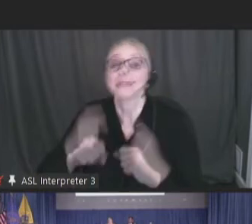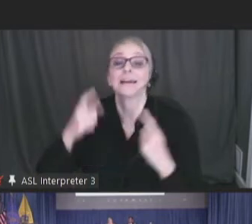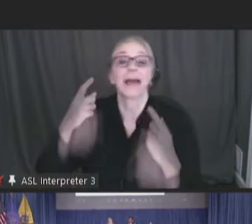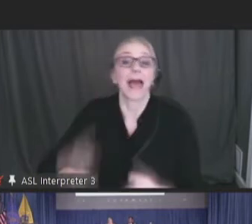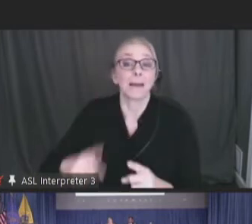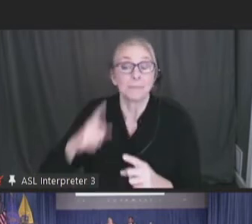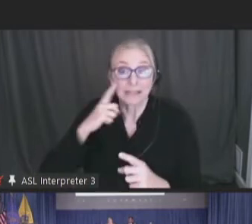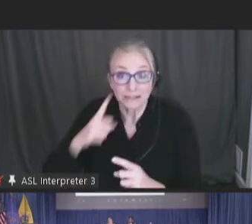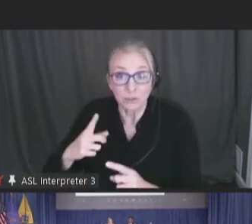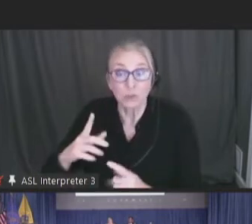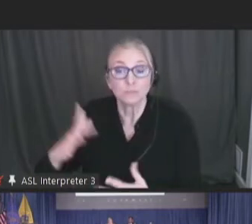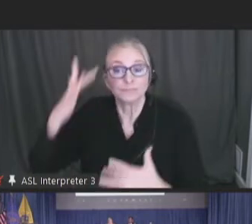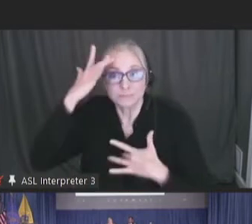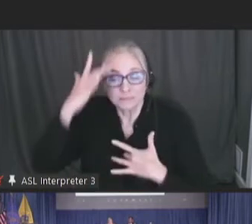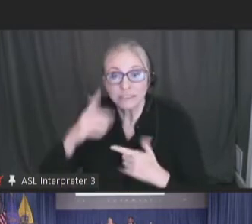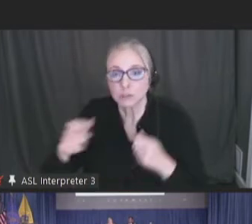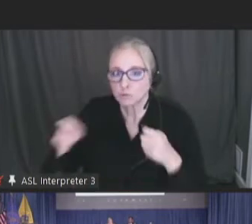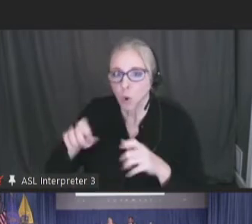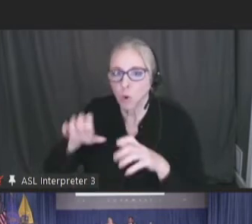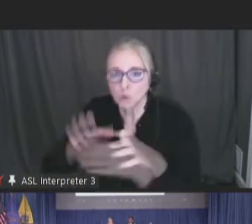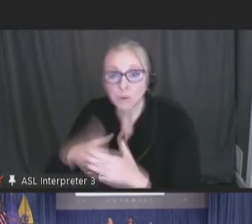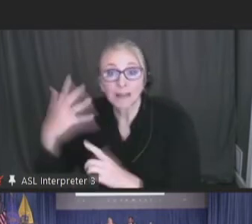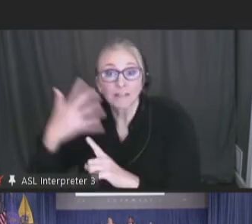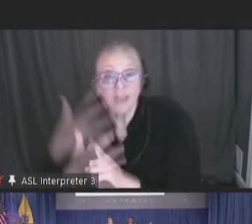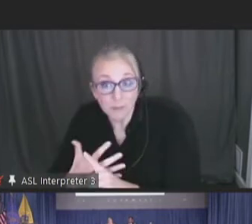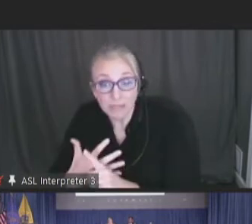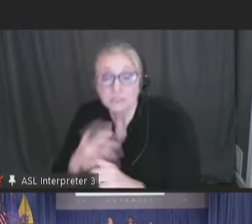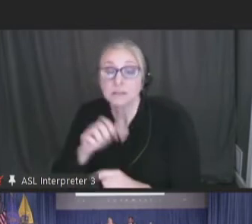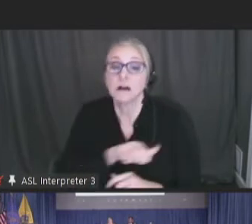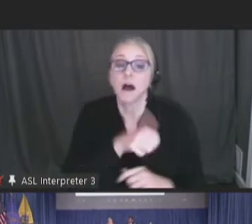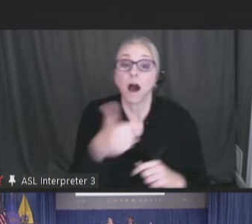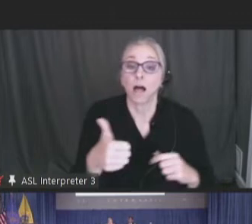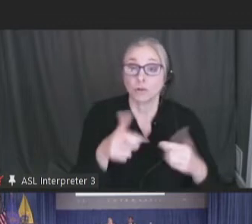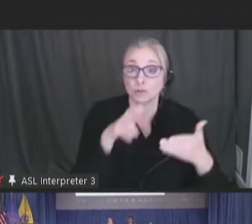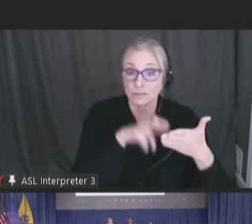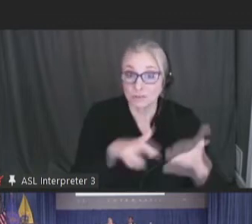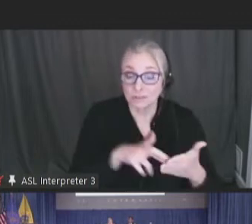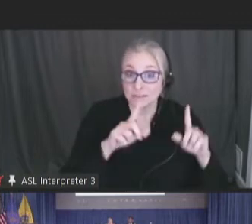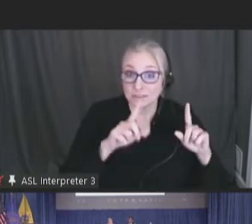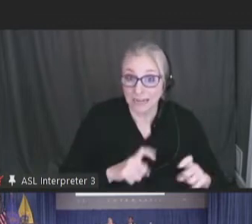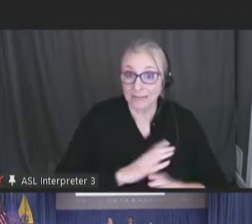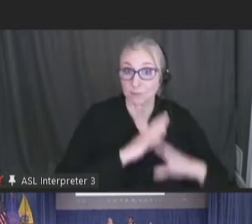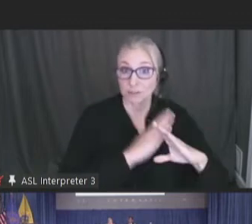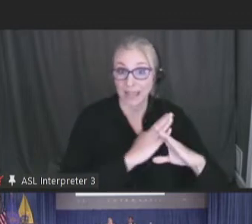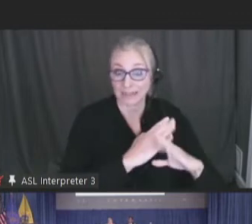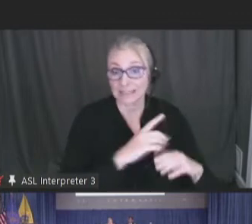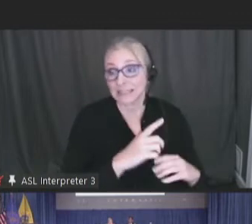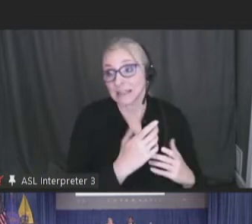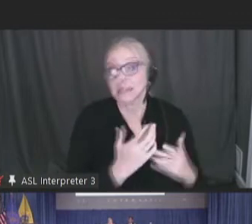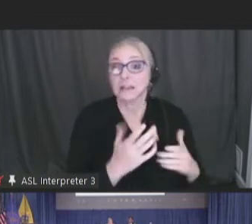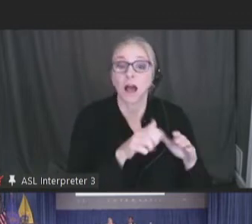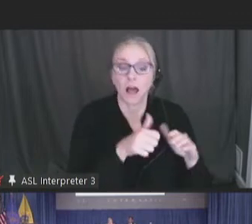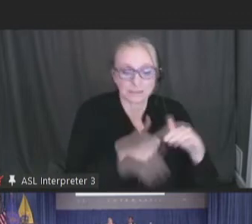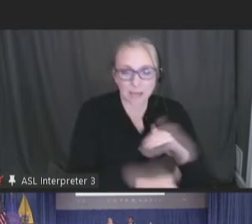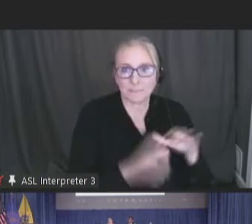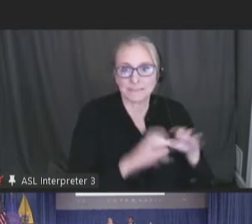the control group by five months. In another study, it protected a subset of subjects. Women